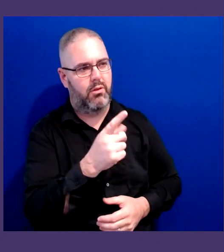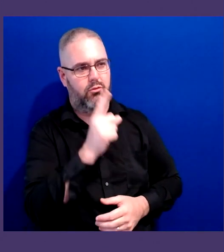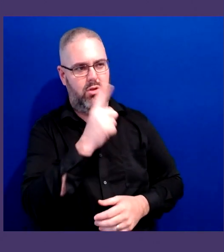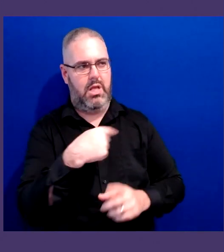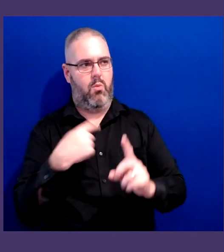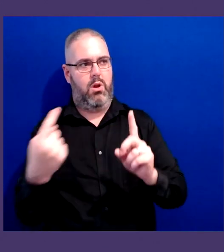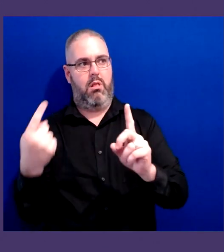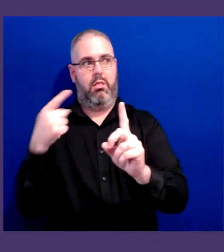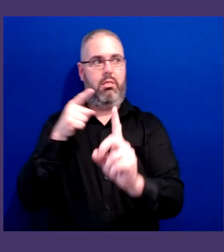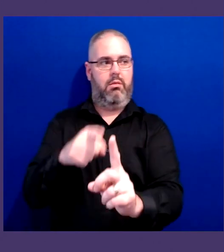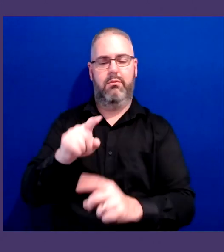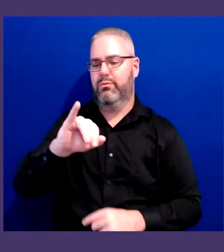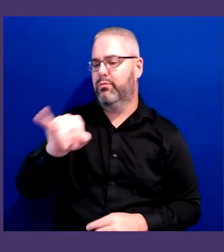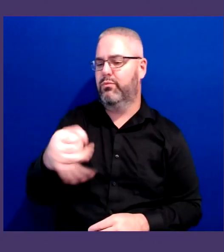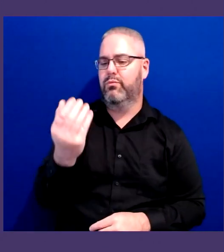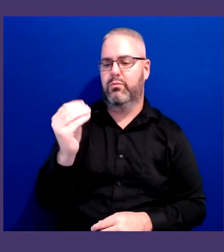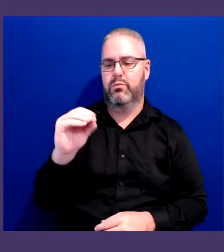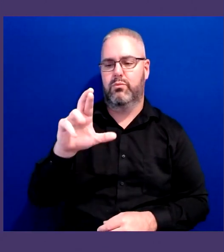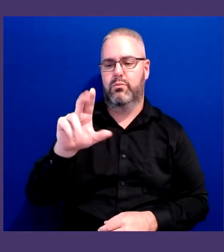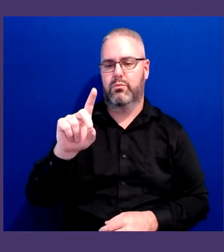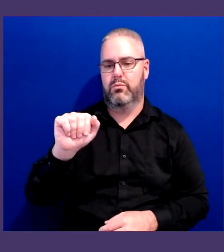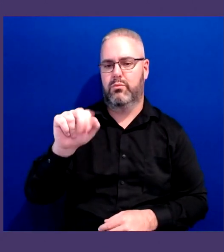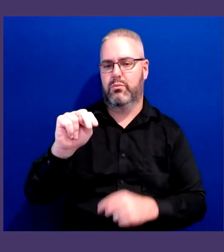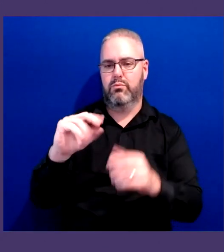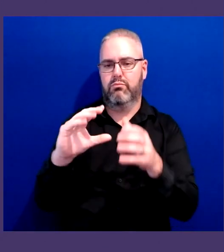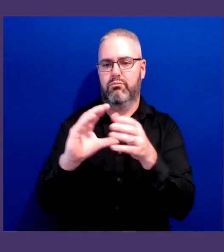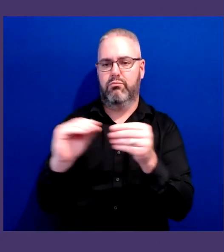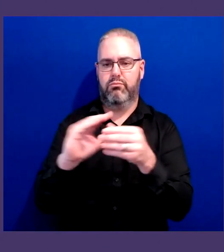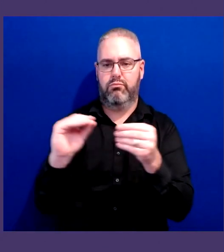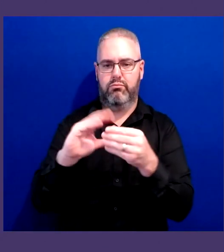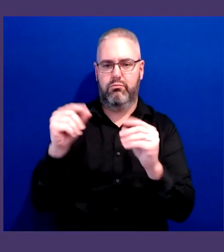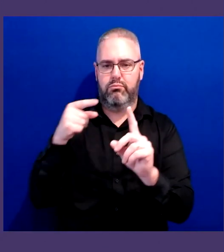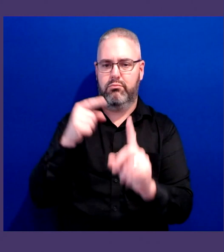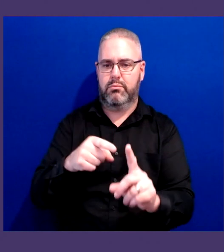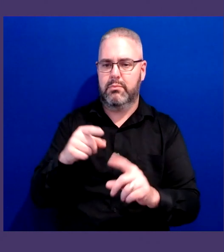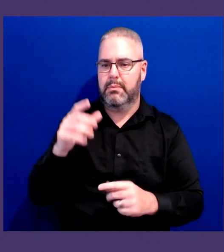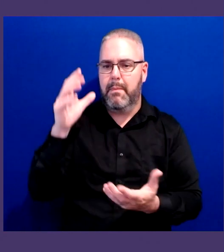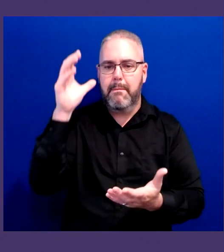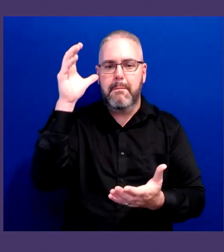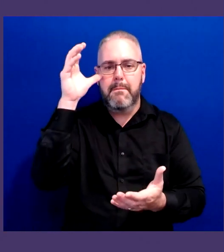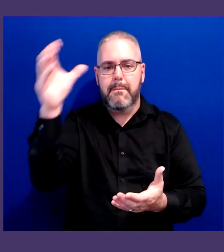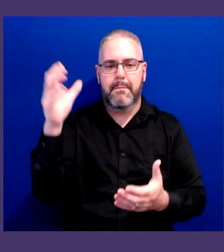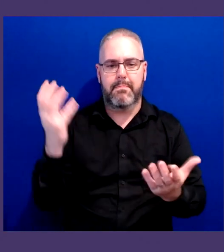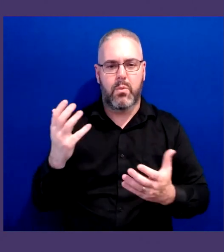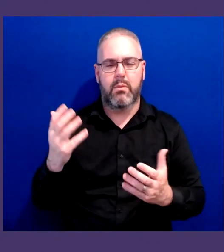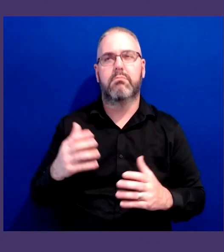which is this concept of disability pride.